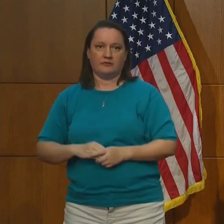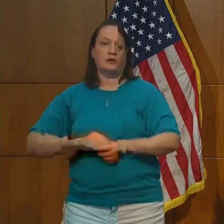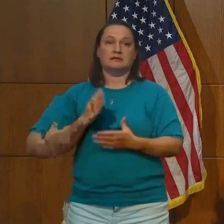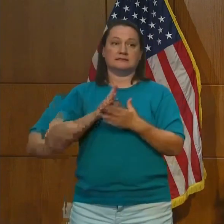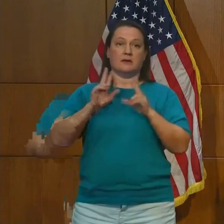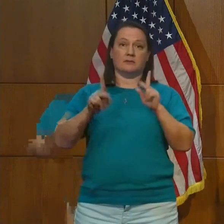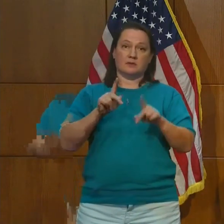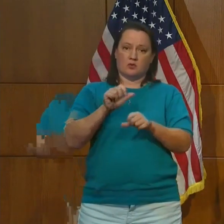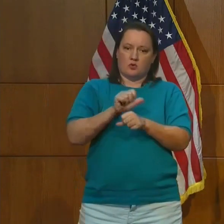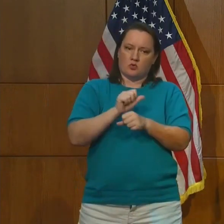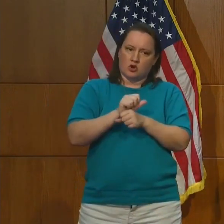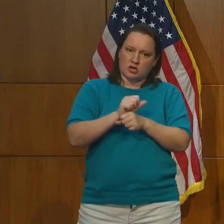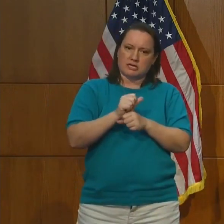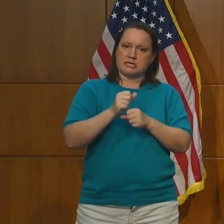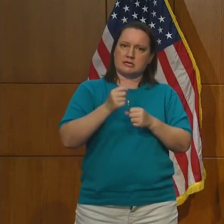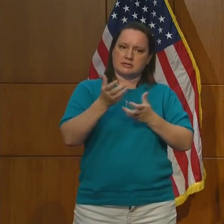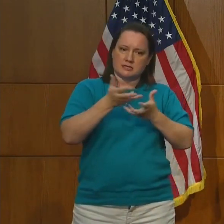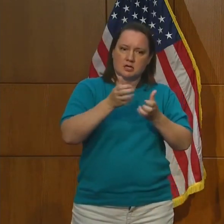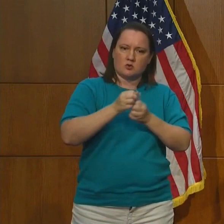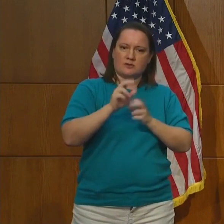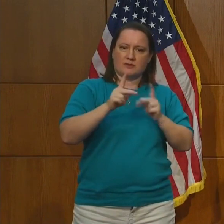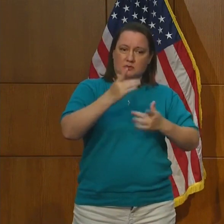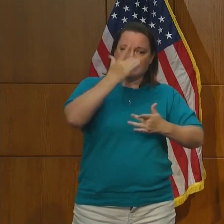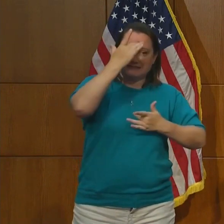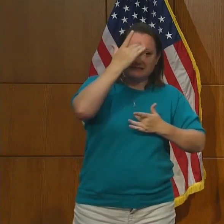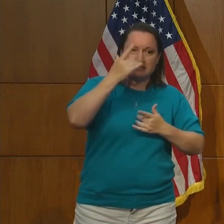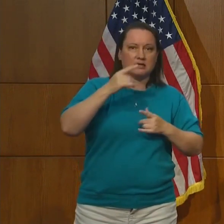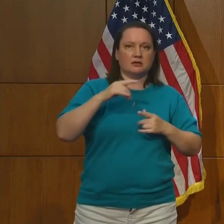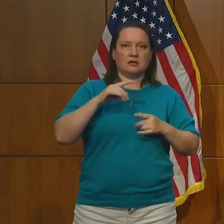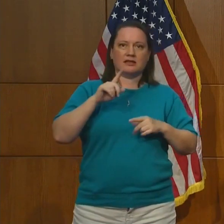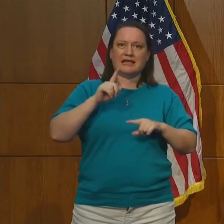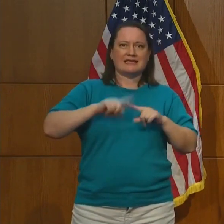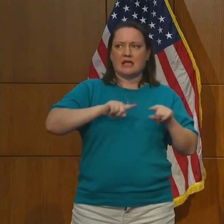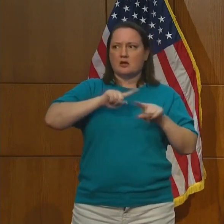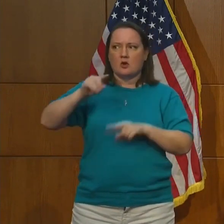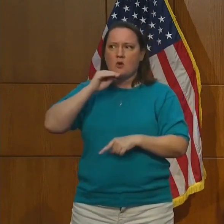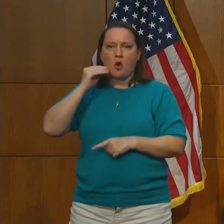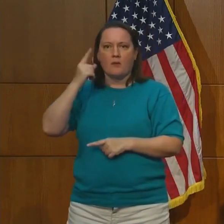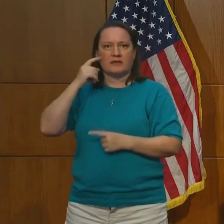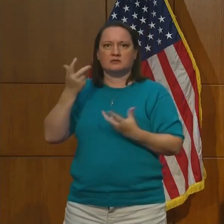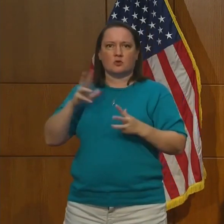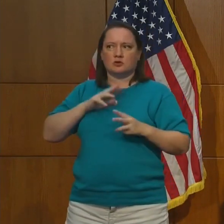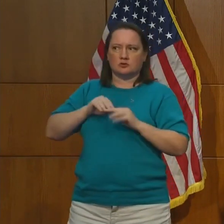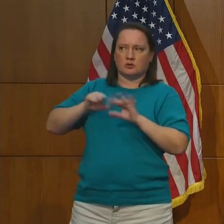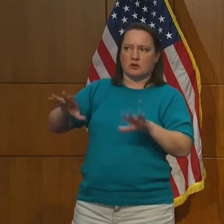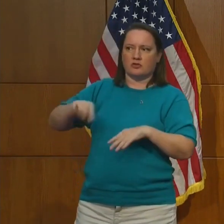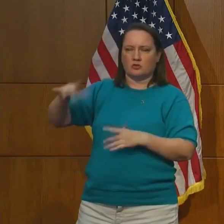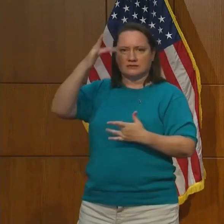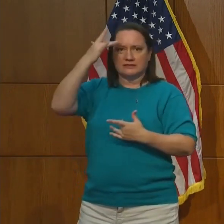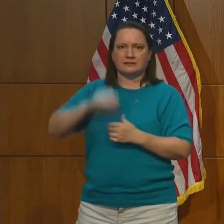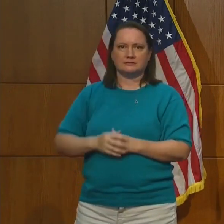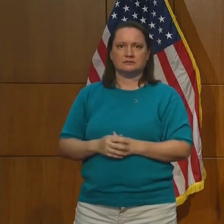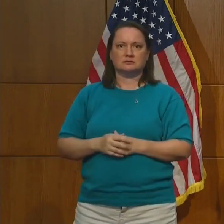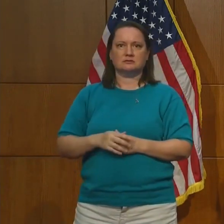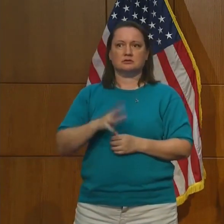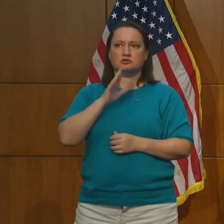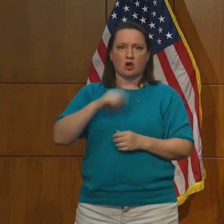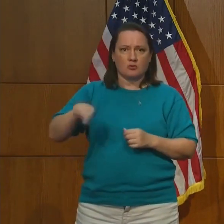OUR- USE THE COVERED UP PPE. WHEN THEY GET WORKING TO I AM DAILY WE HAVE BEEN SET UP IN ON